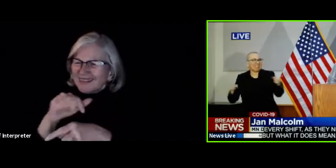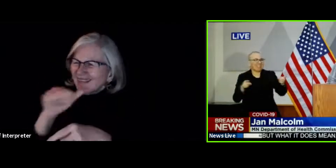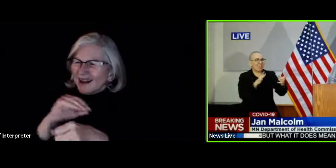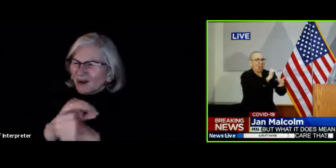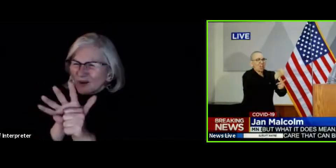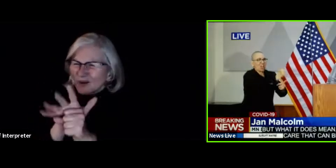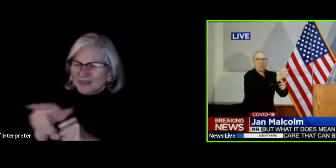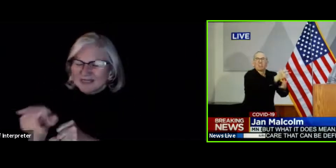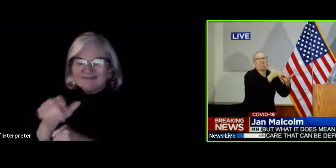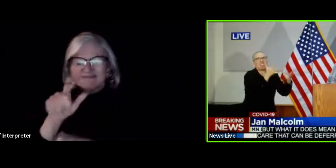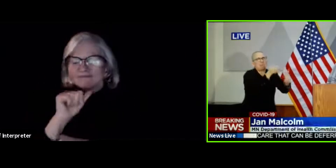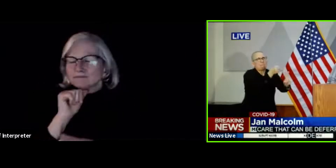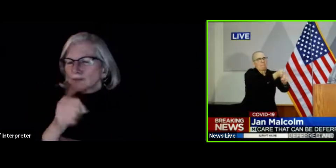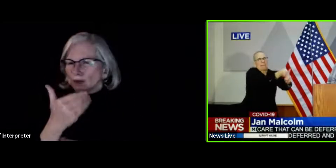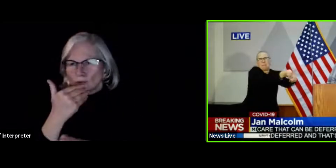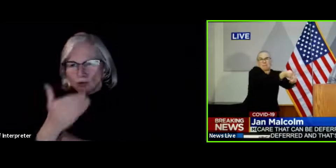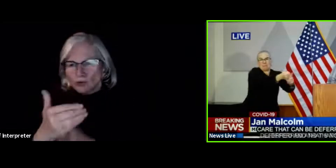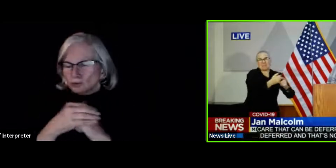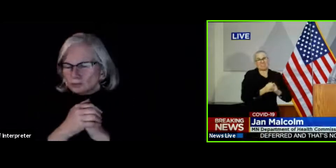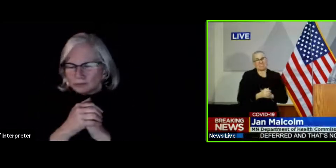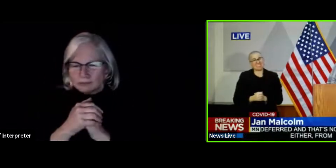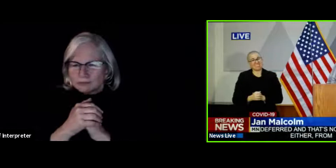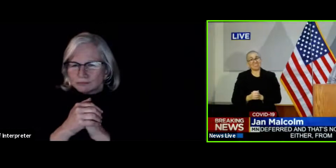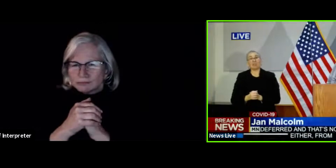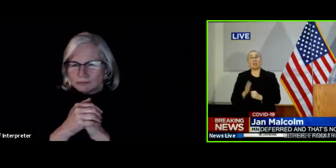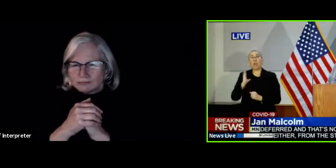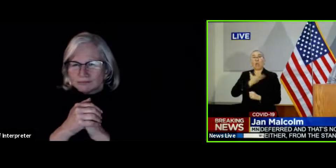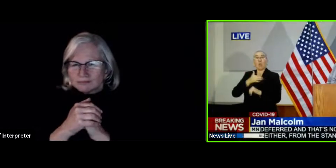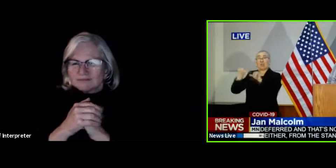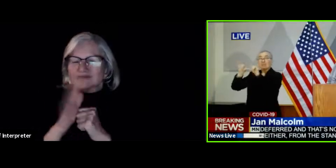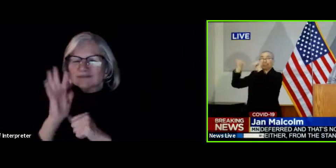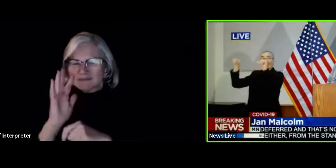POPULATION. SO OUR SYSTEMS ARE WORKING JUST INCREDIBLY